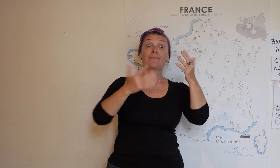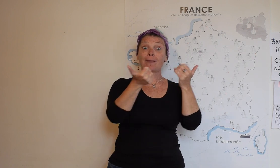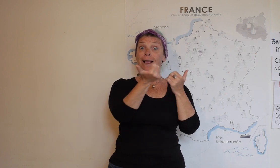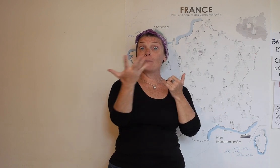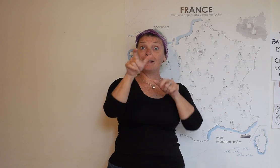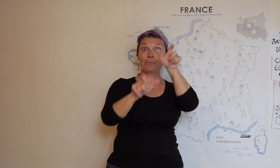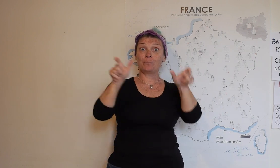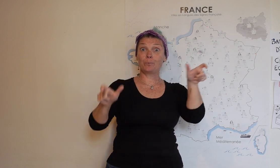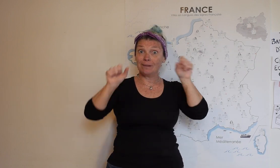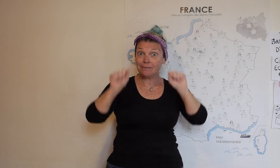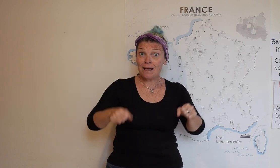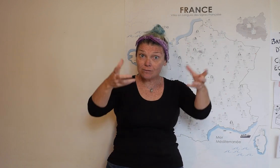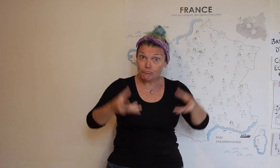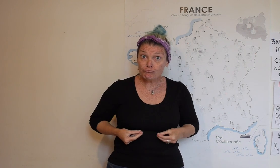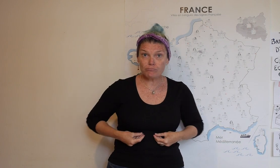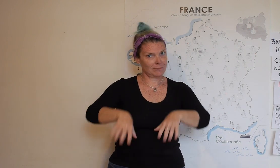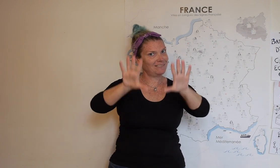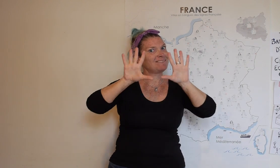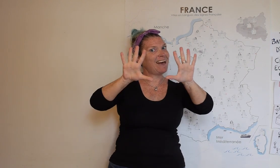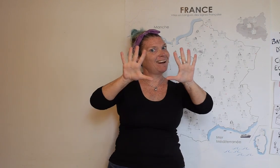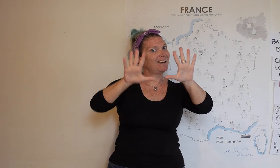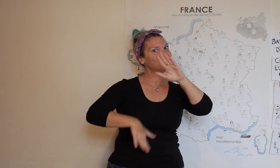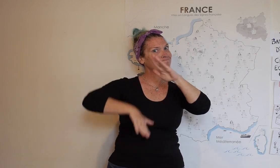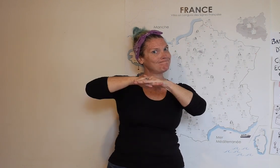How many people can come ? Only 10 places are available.